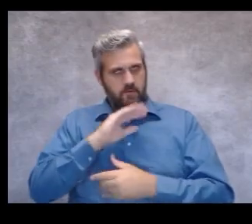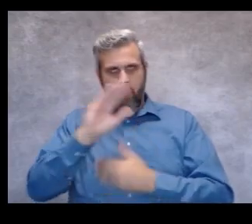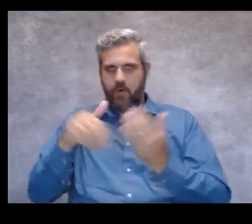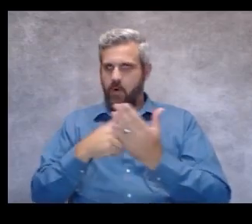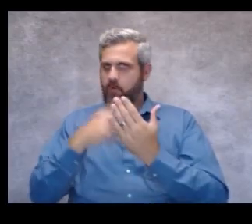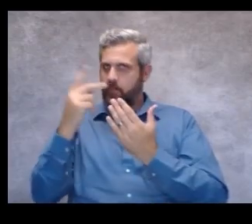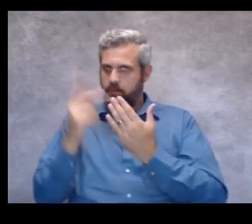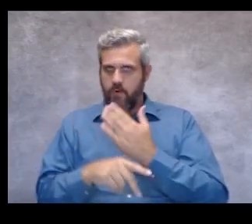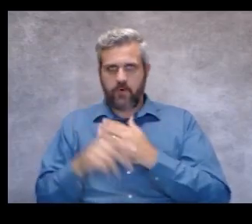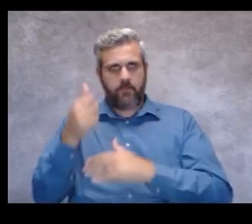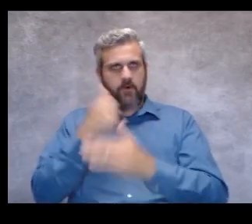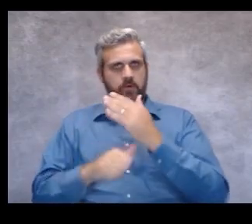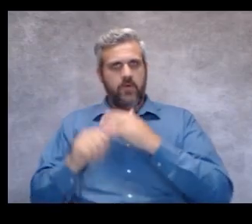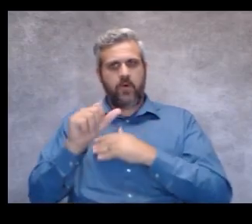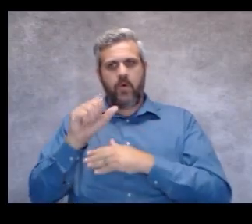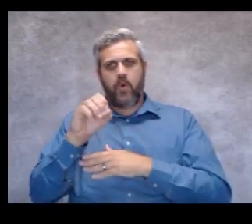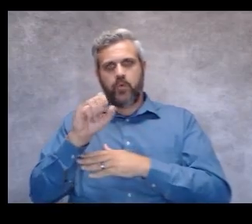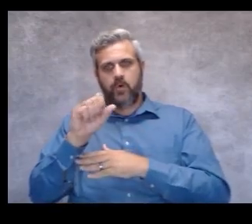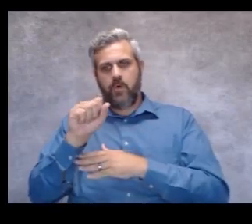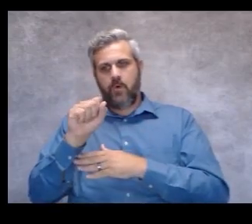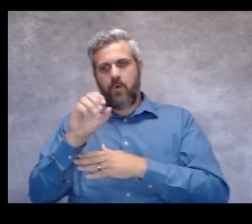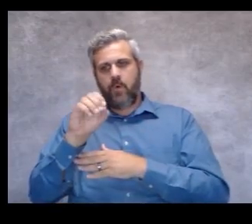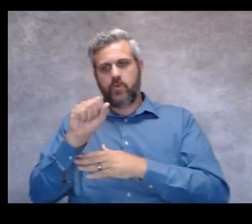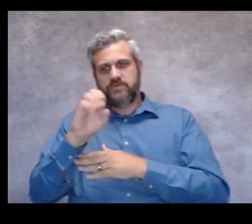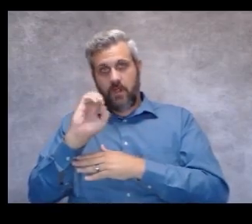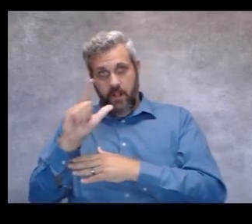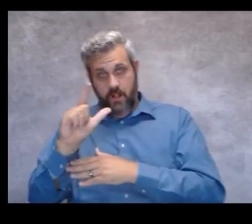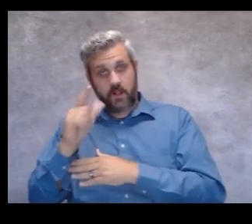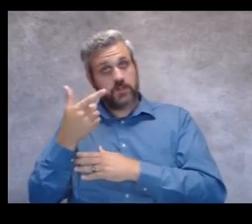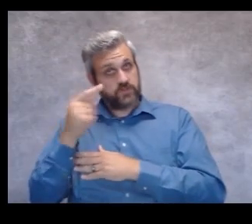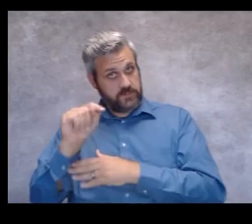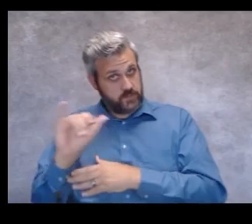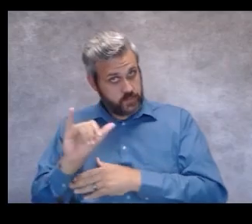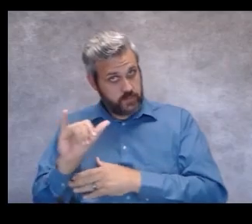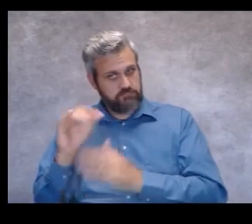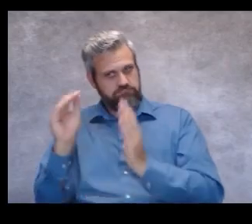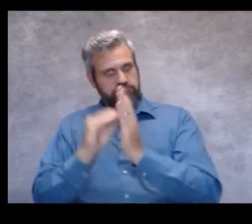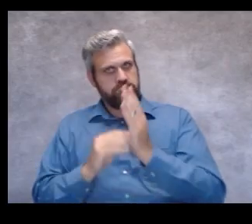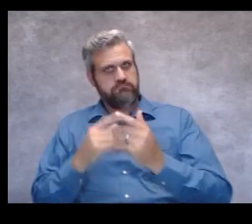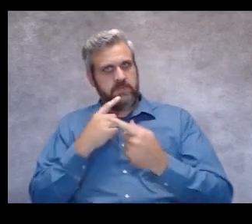all programs in Oceal, including gifted and talented.